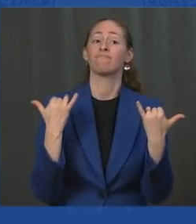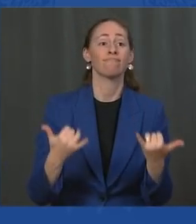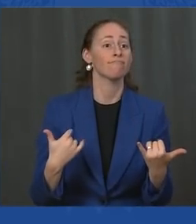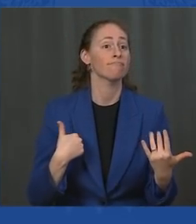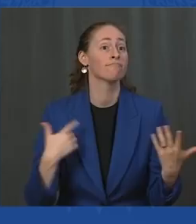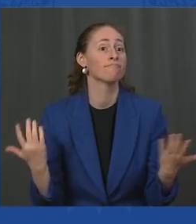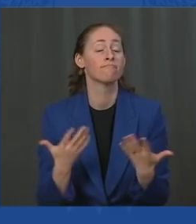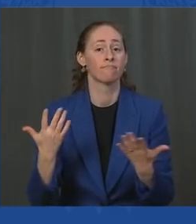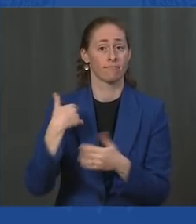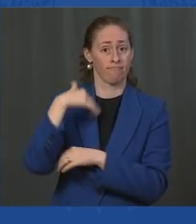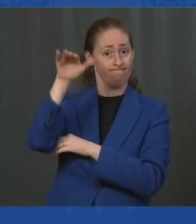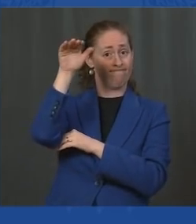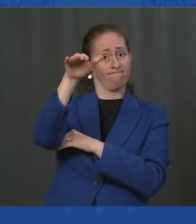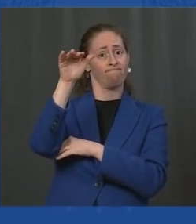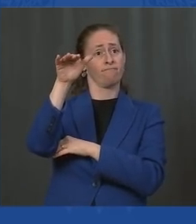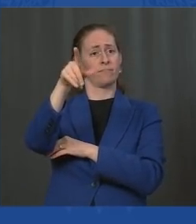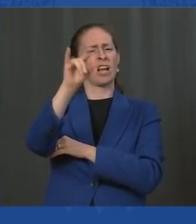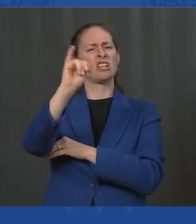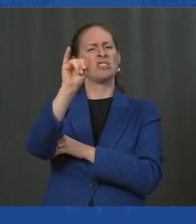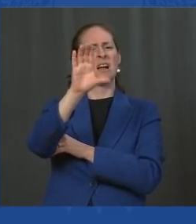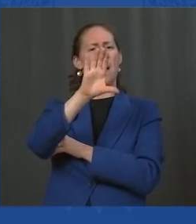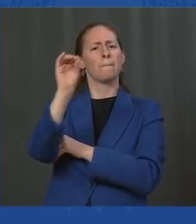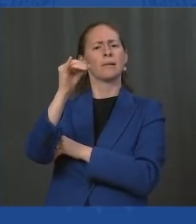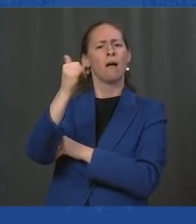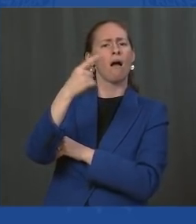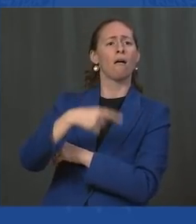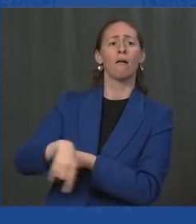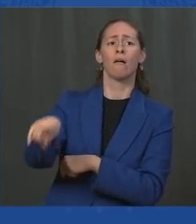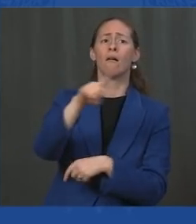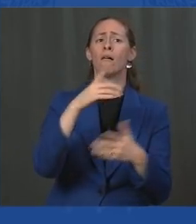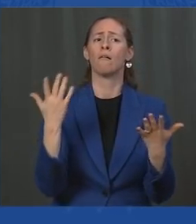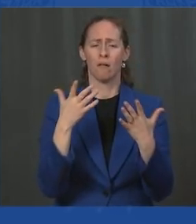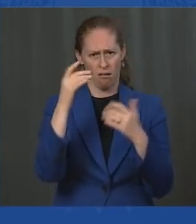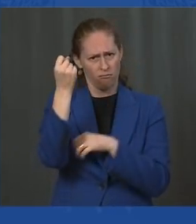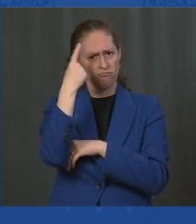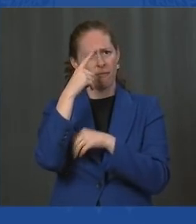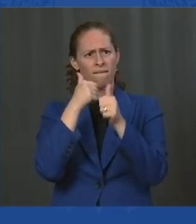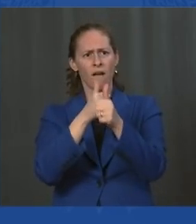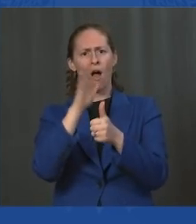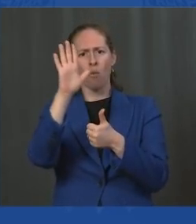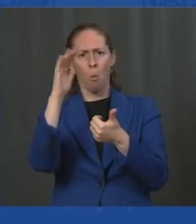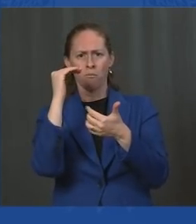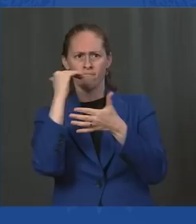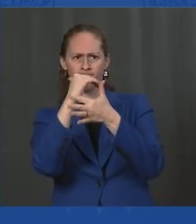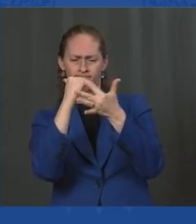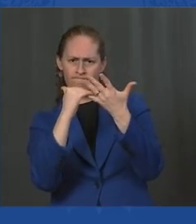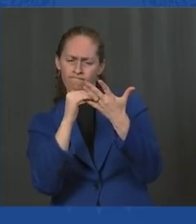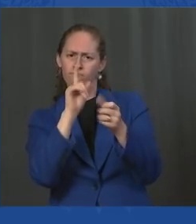to keep the priorities they made to their customers and the promises they made, and help some folks who are hurting.